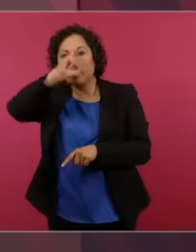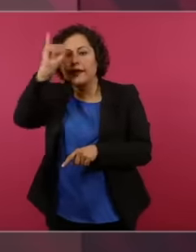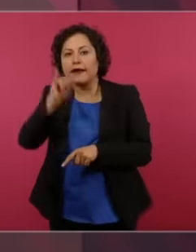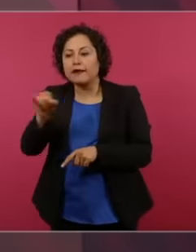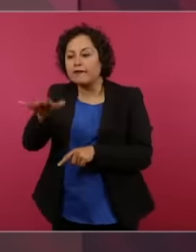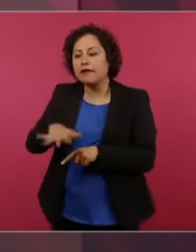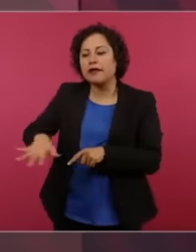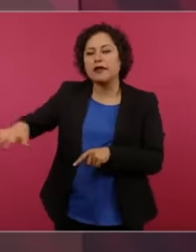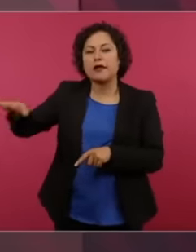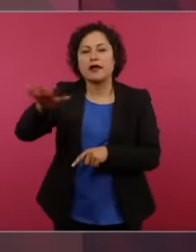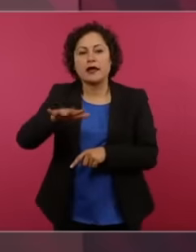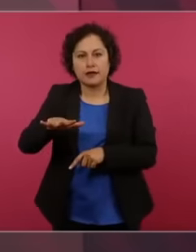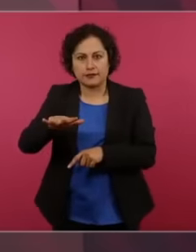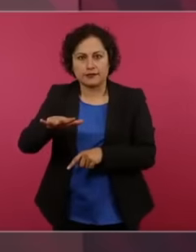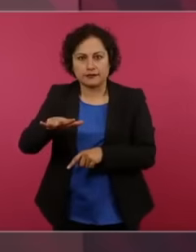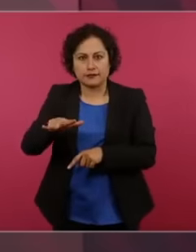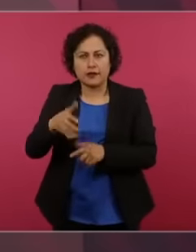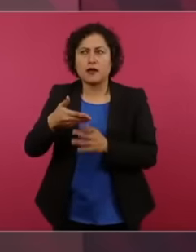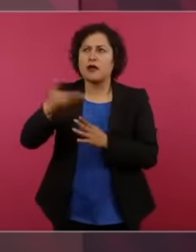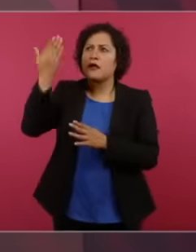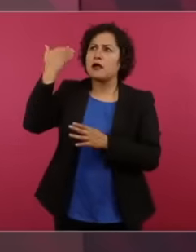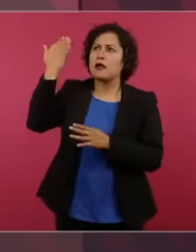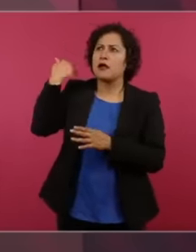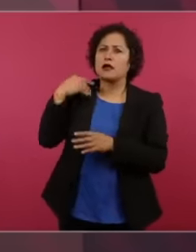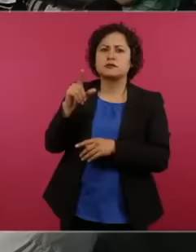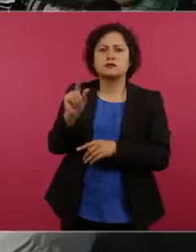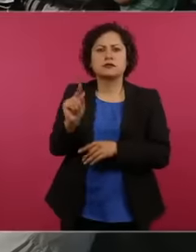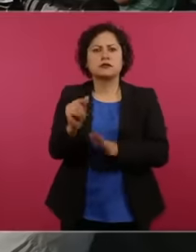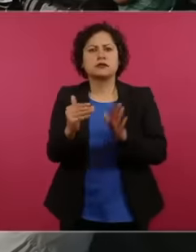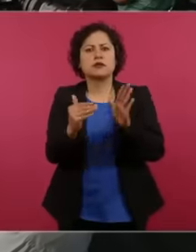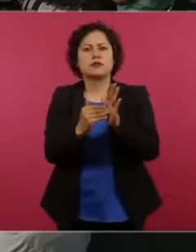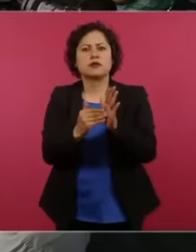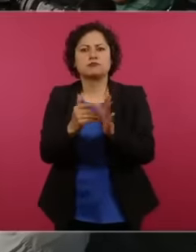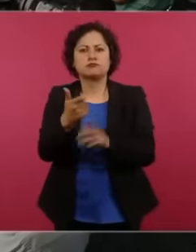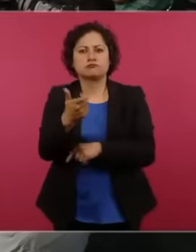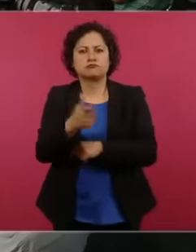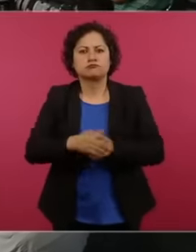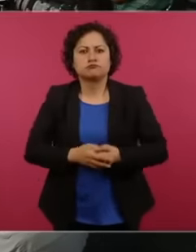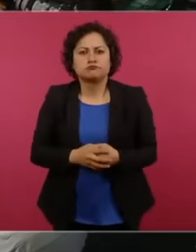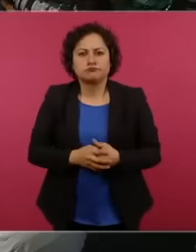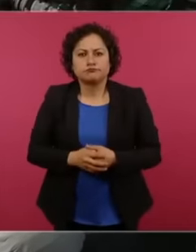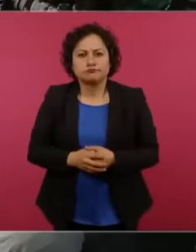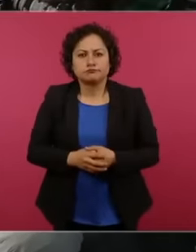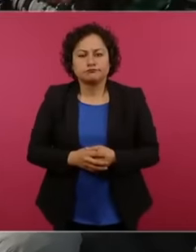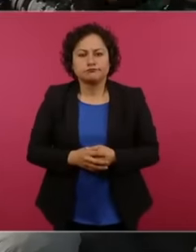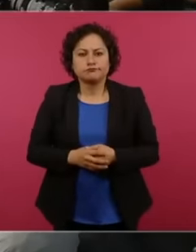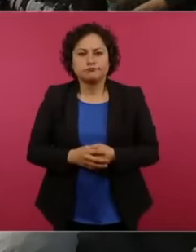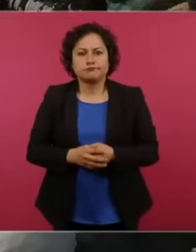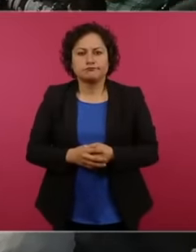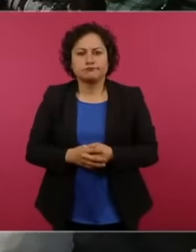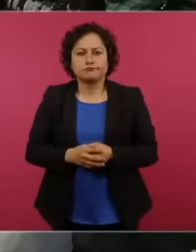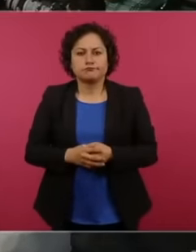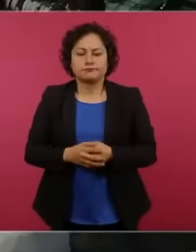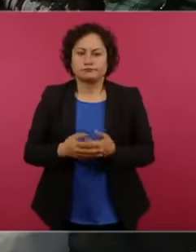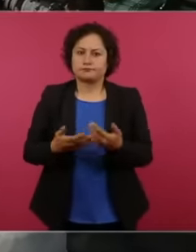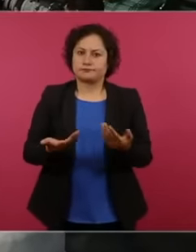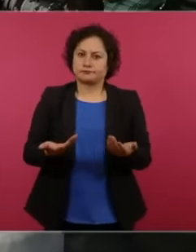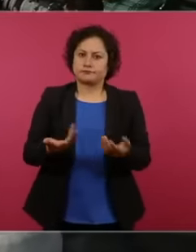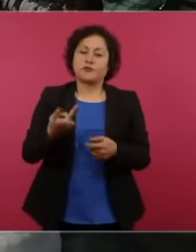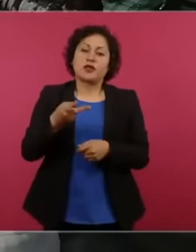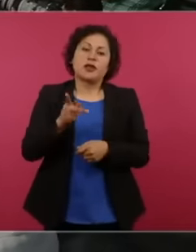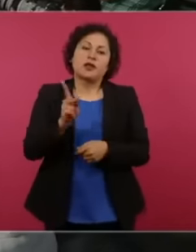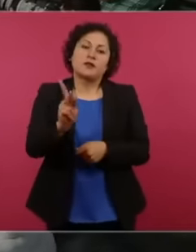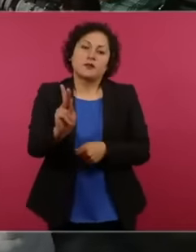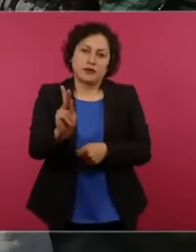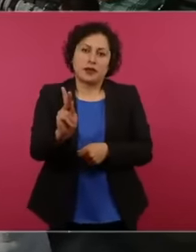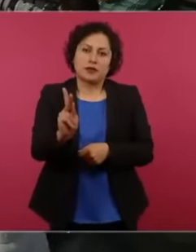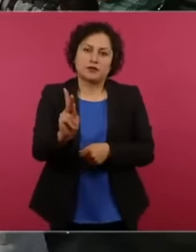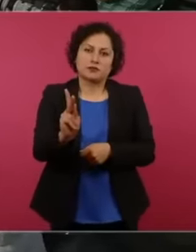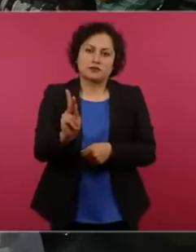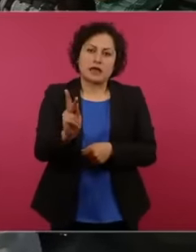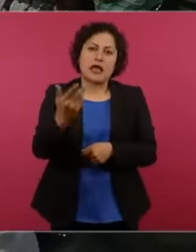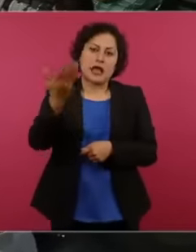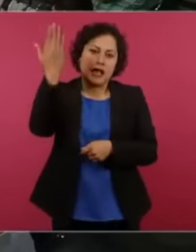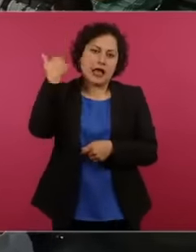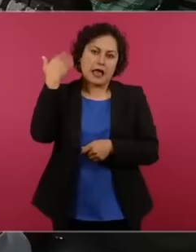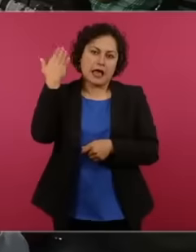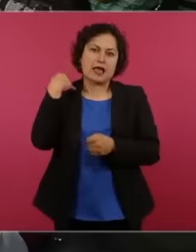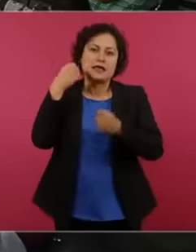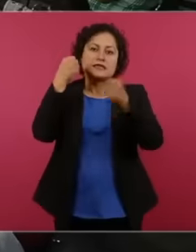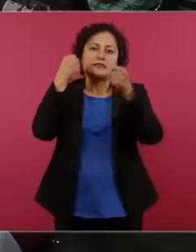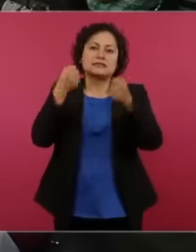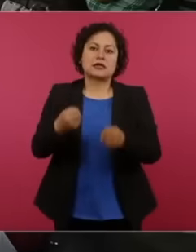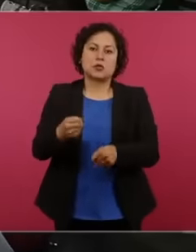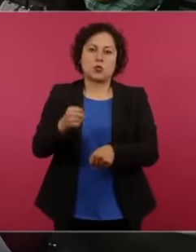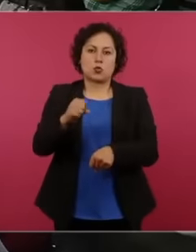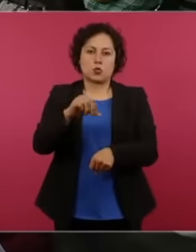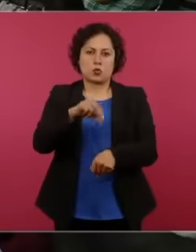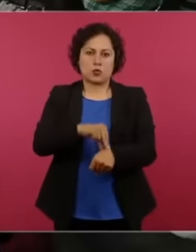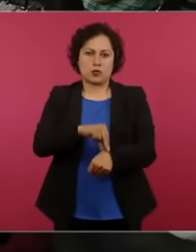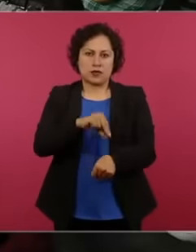pesos, but there was no special medical insurance. It was removed. There was no